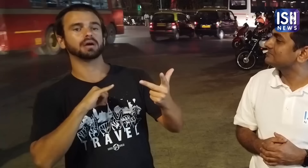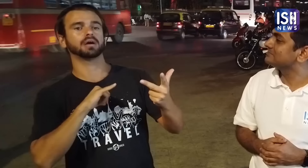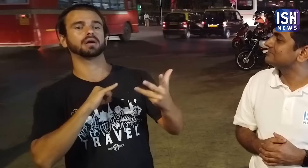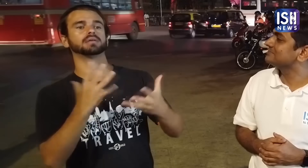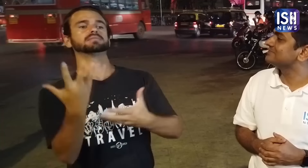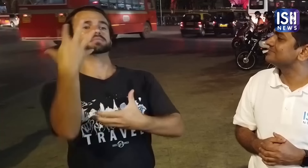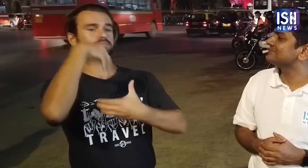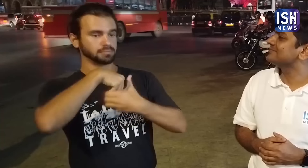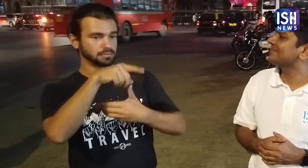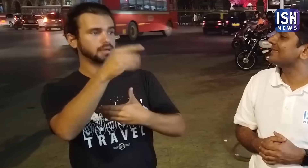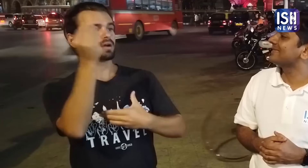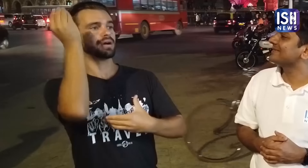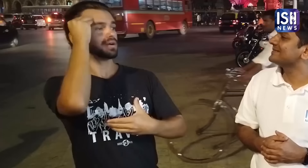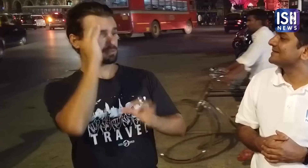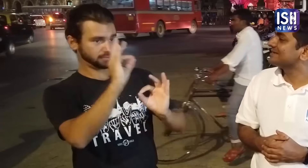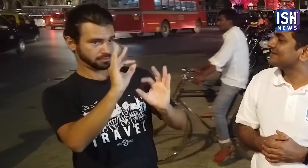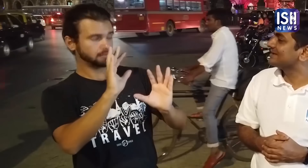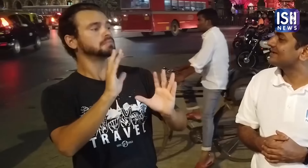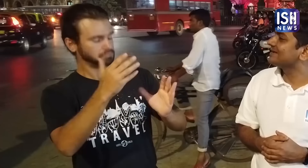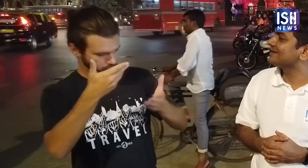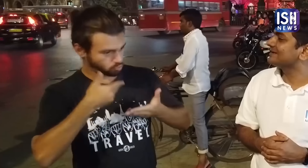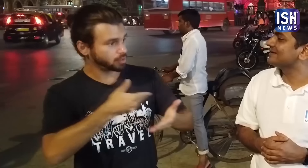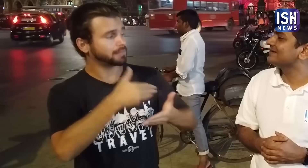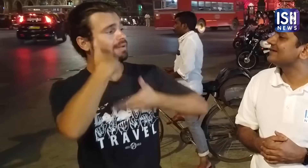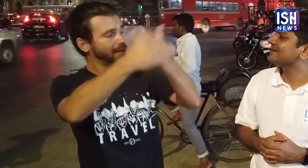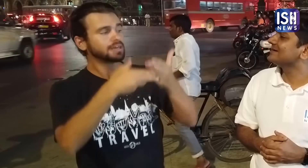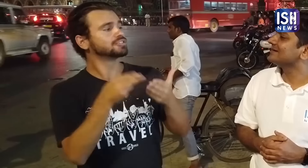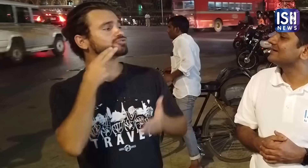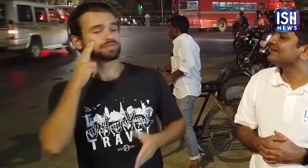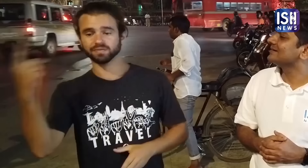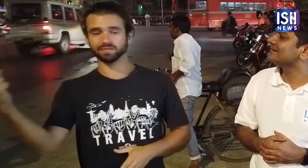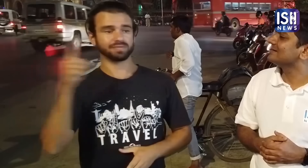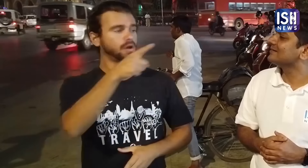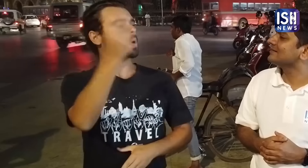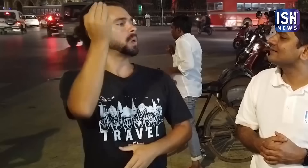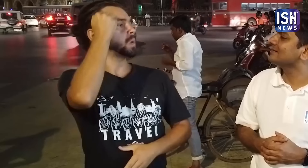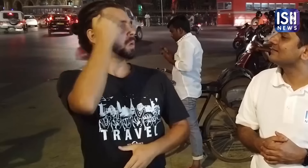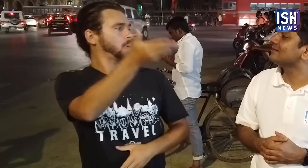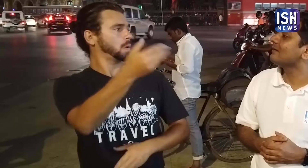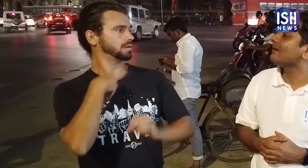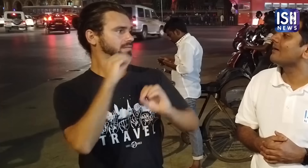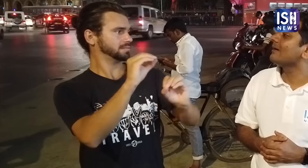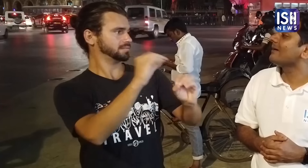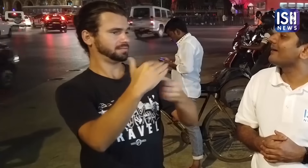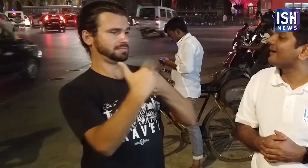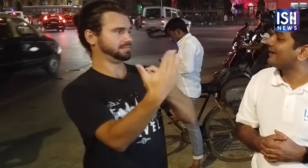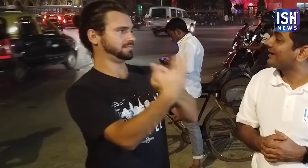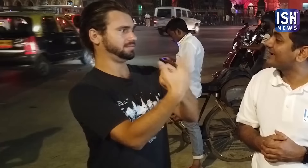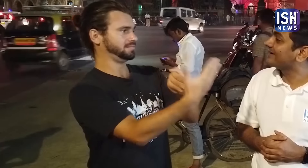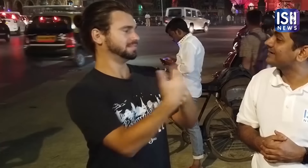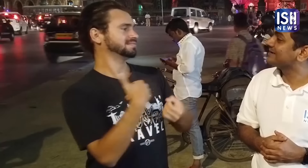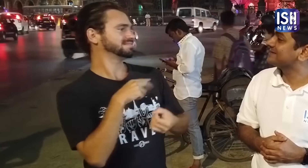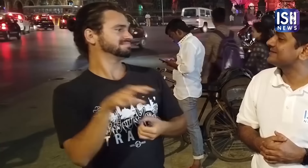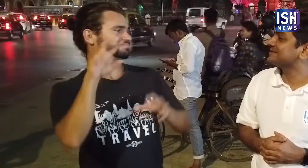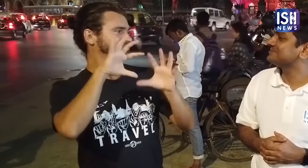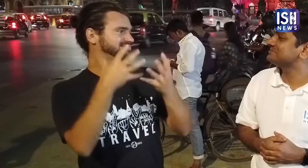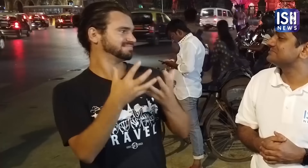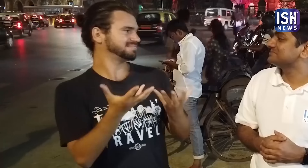That's when they become interested to include Deaf and welcome them. This way Deaf can travel to such places since I have already taught them to encourage the Deaf. This is why I travel the world.